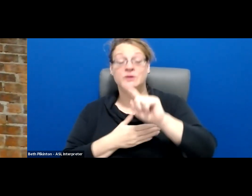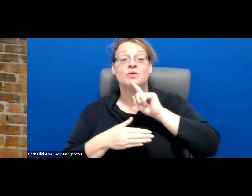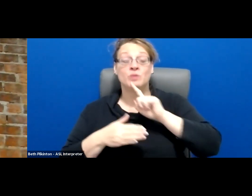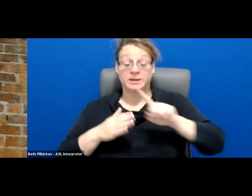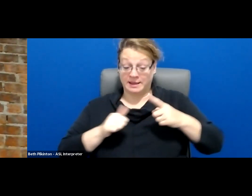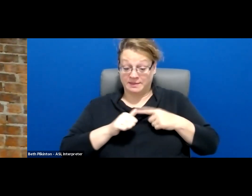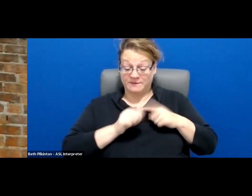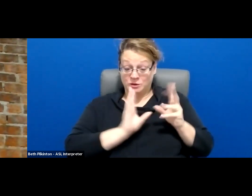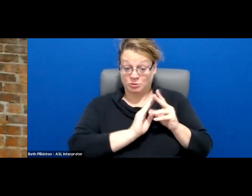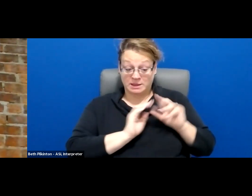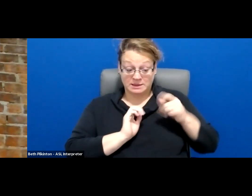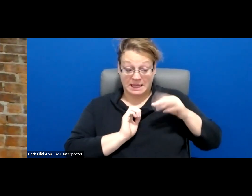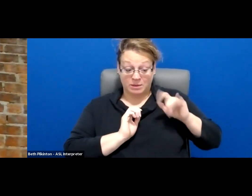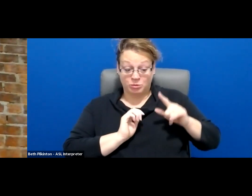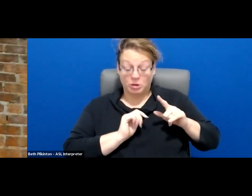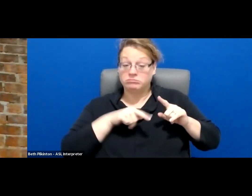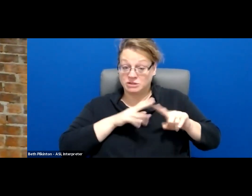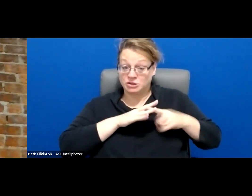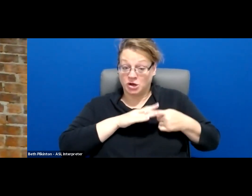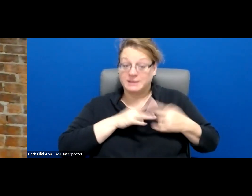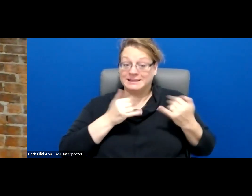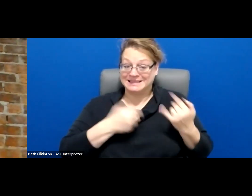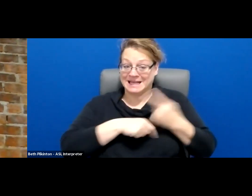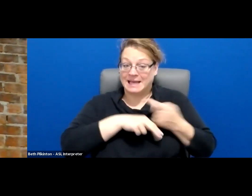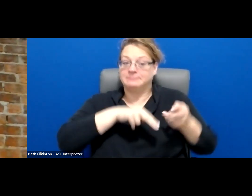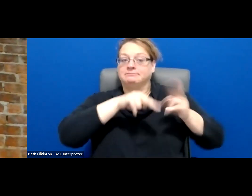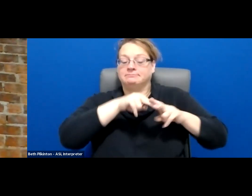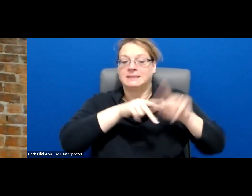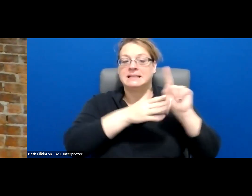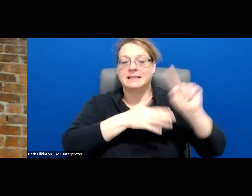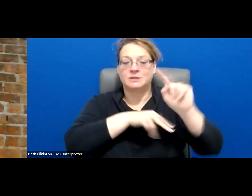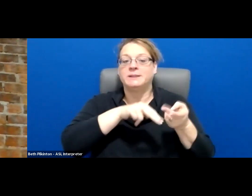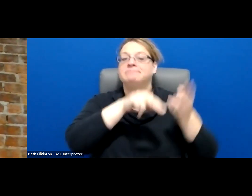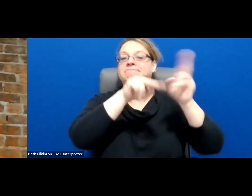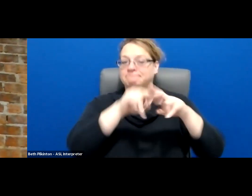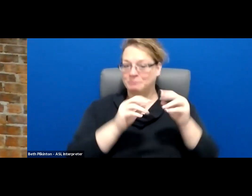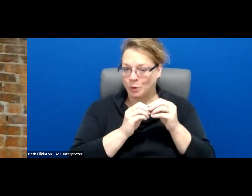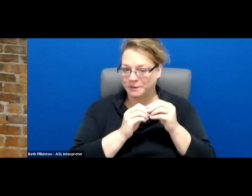This group of sponsors also supported our event in April, the disability employment awareness virtual luncheon.